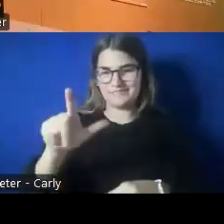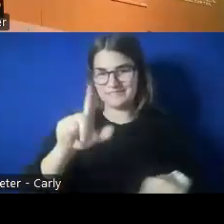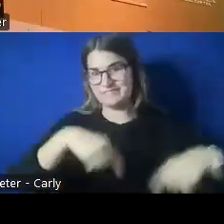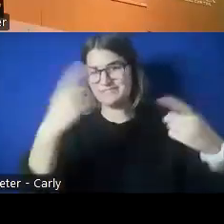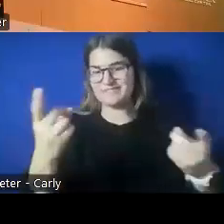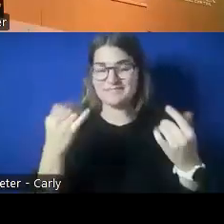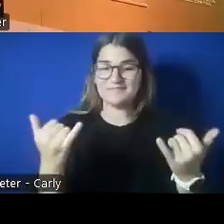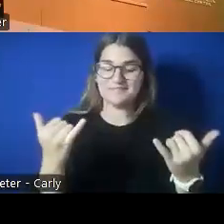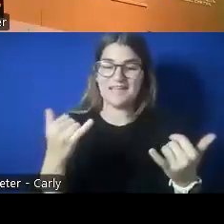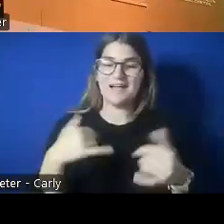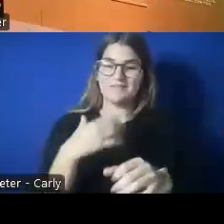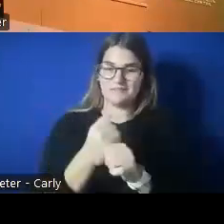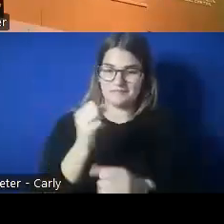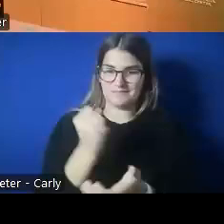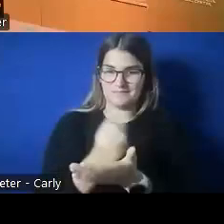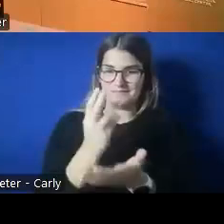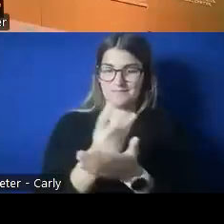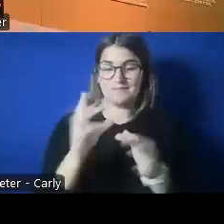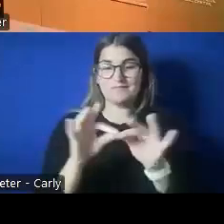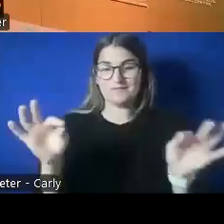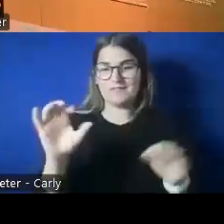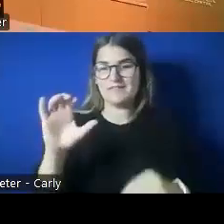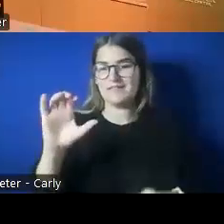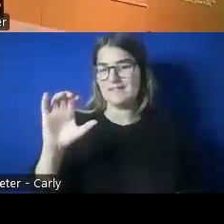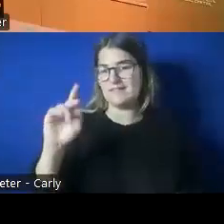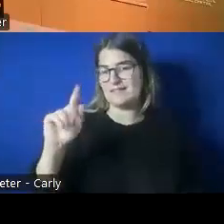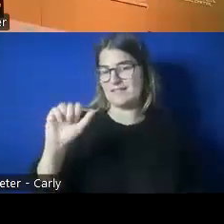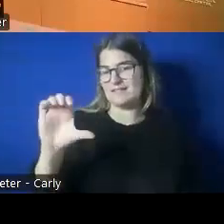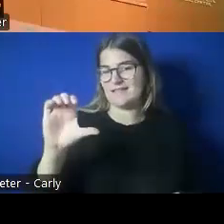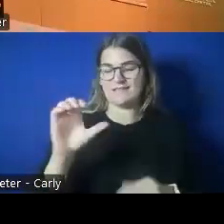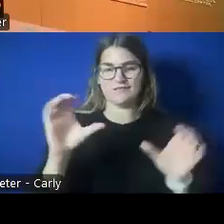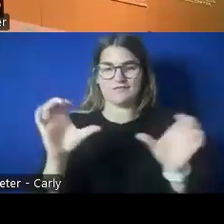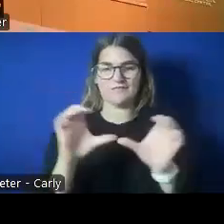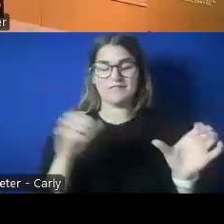on her social work degree and kex certification so we are sorry she's not here with us but she's